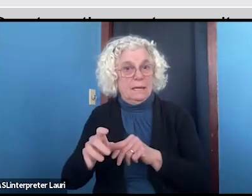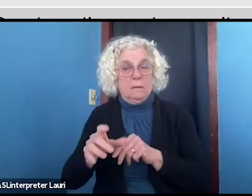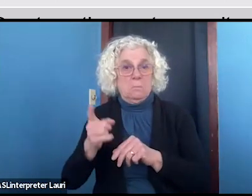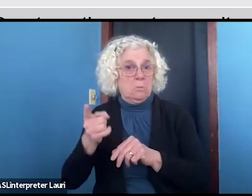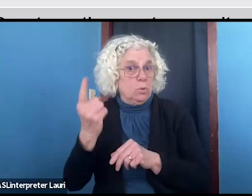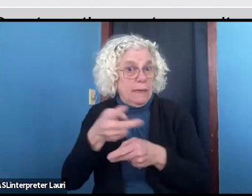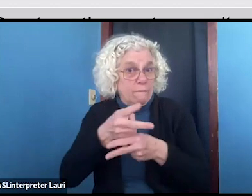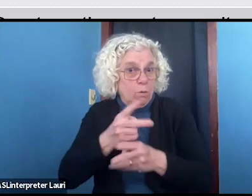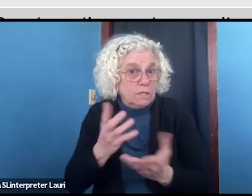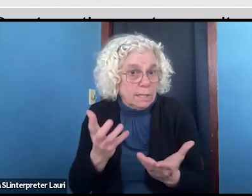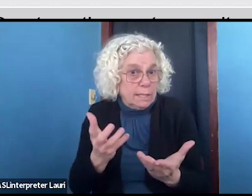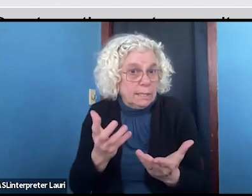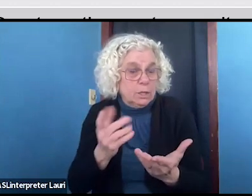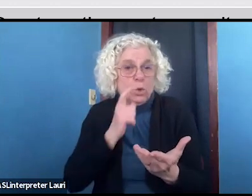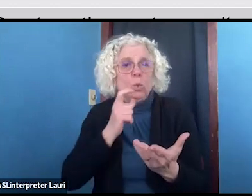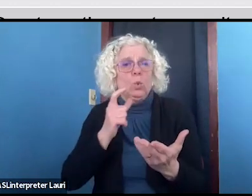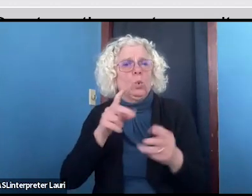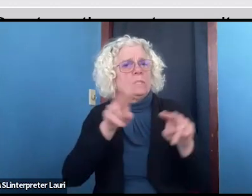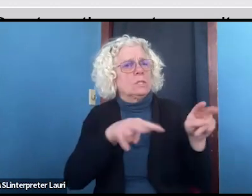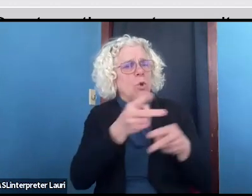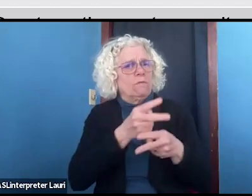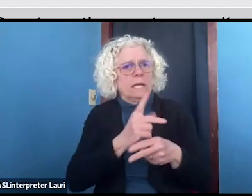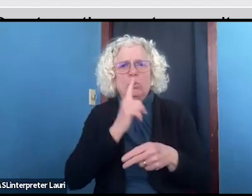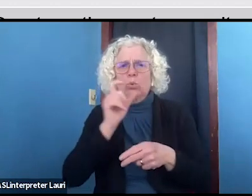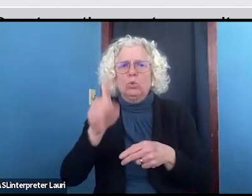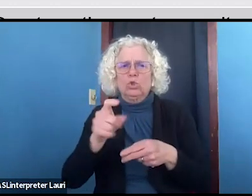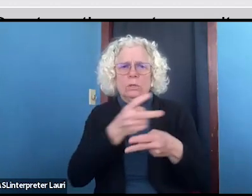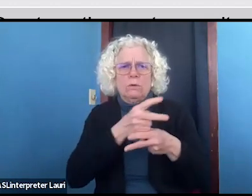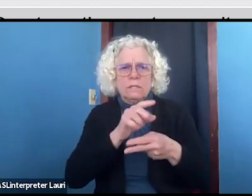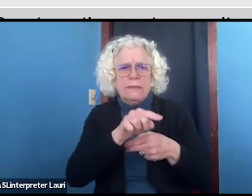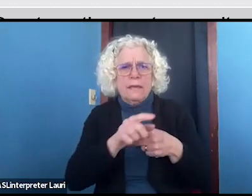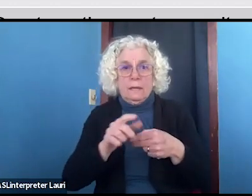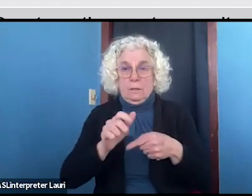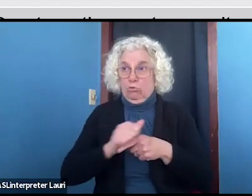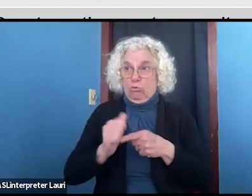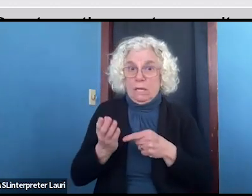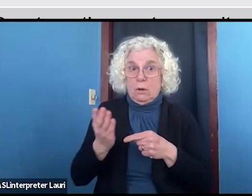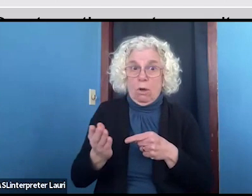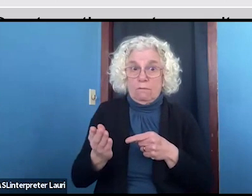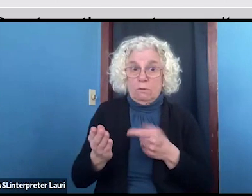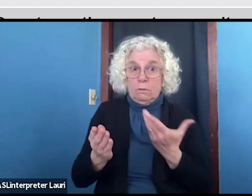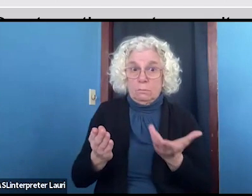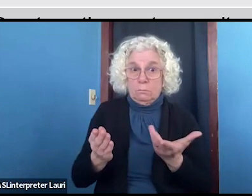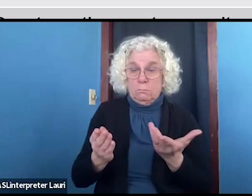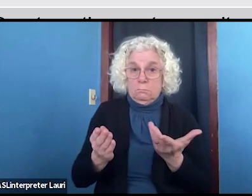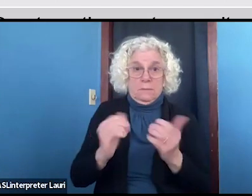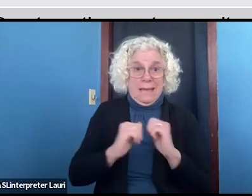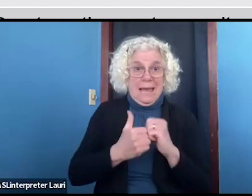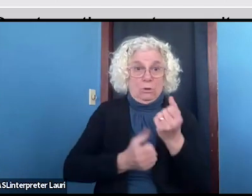Who provides that oversight? Who should provide that oversight? Is training available? Are there efforts to support diversity in the workforce?